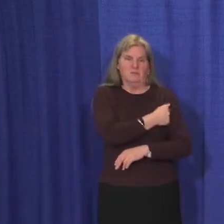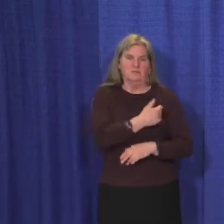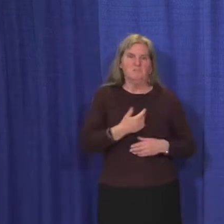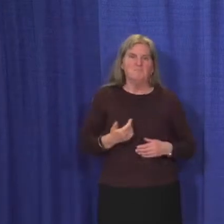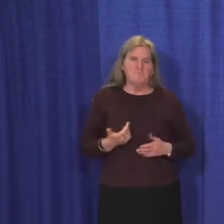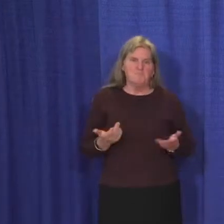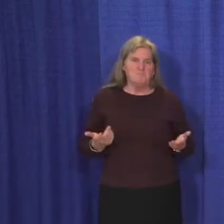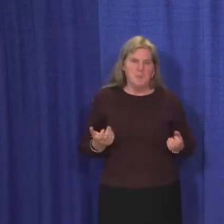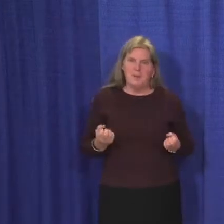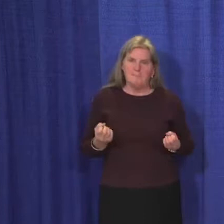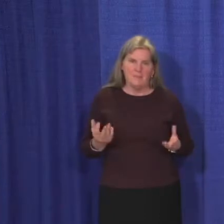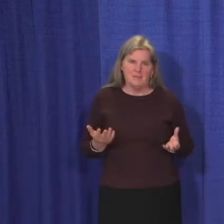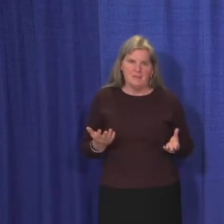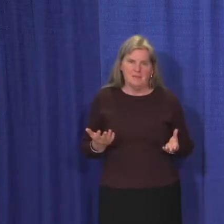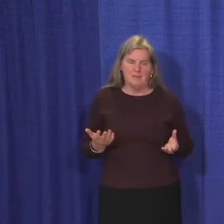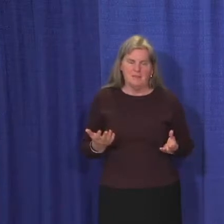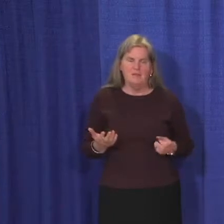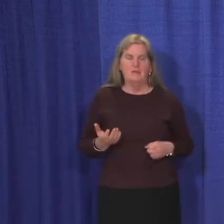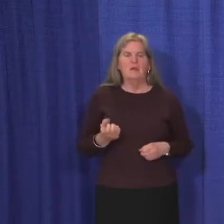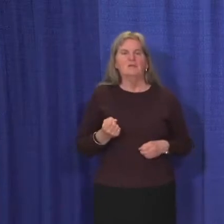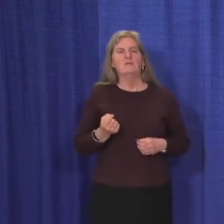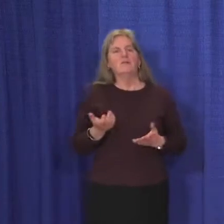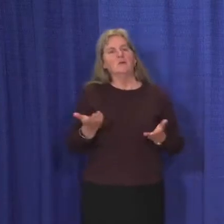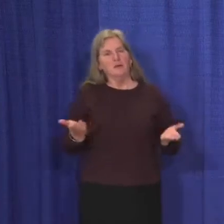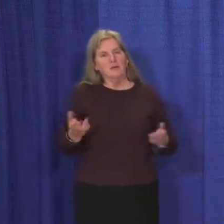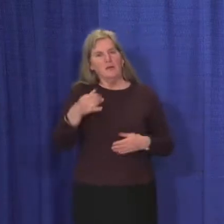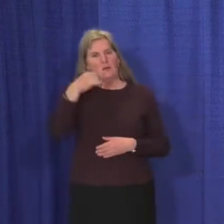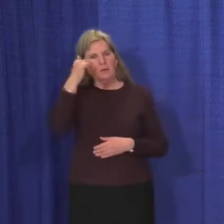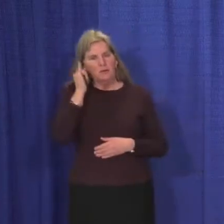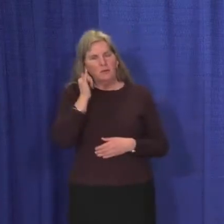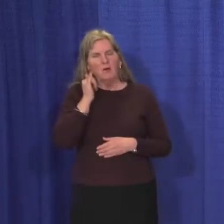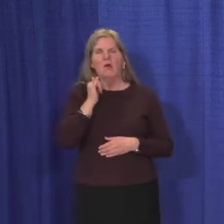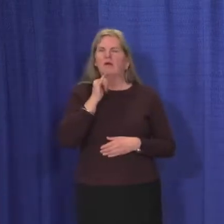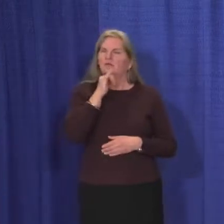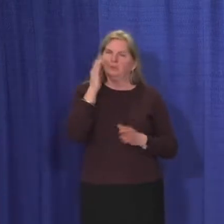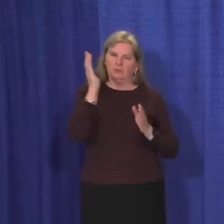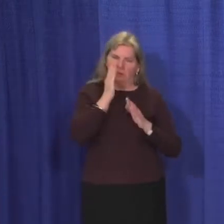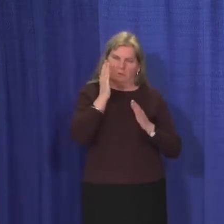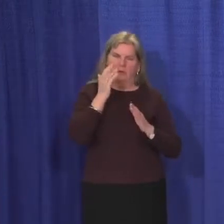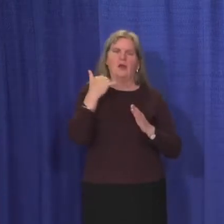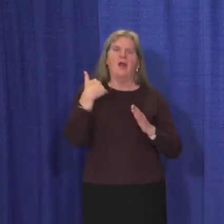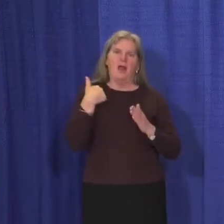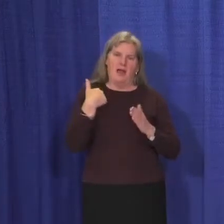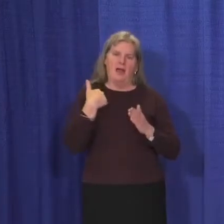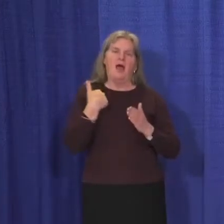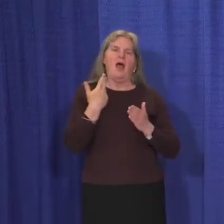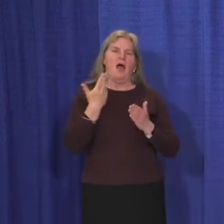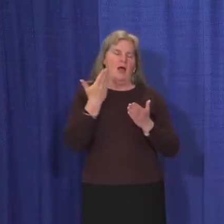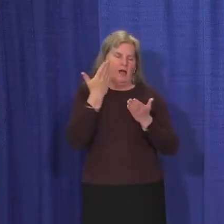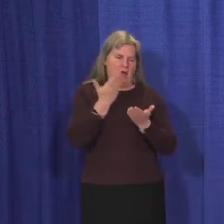Yukoners and they have nothing to worry about. We will have the ability to